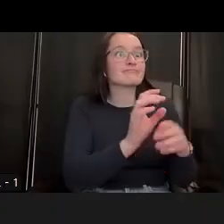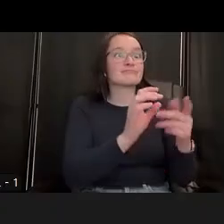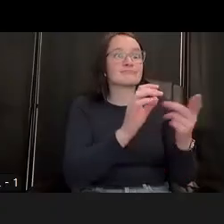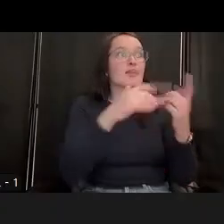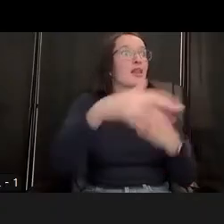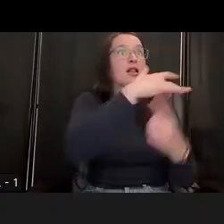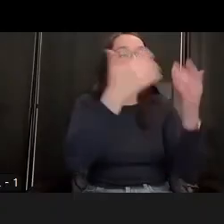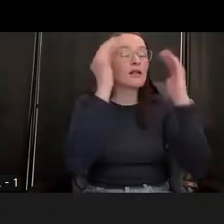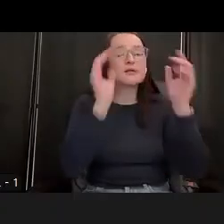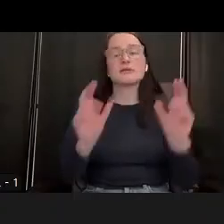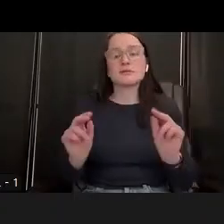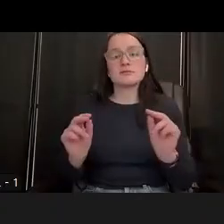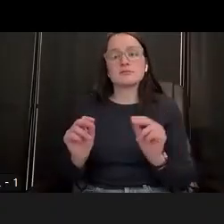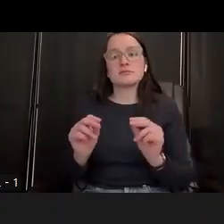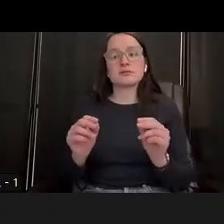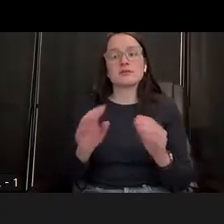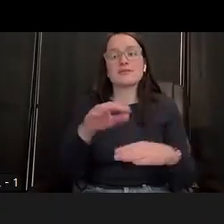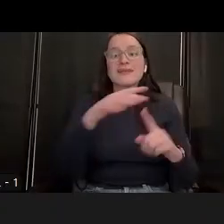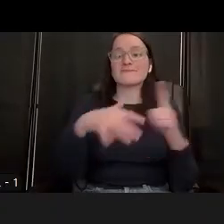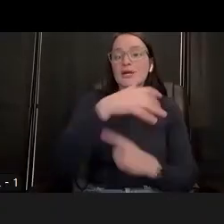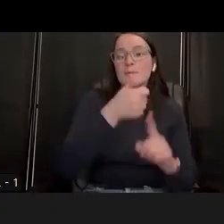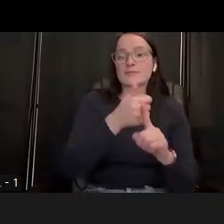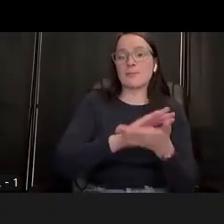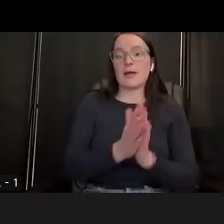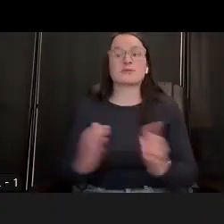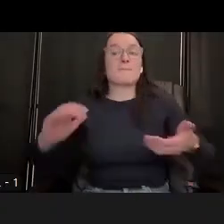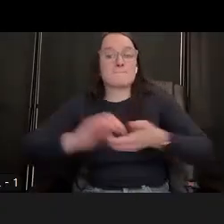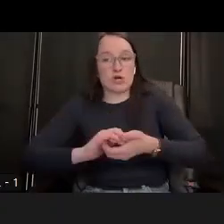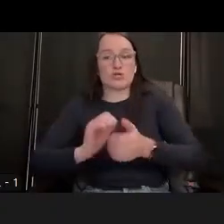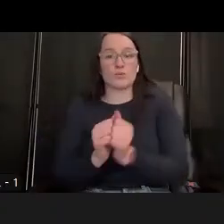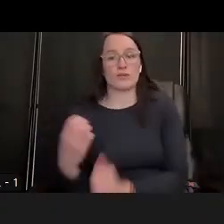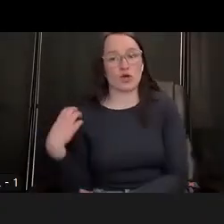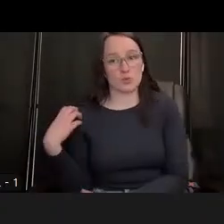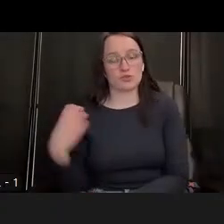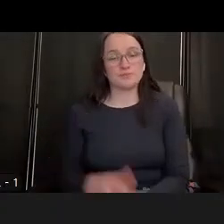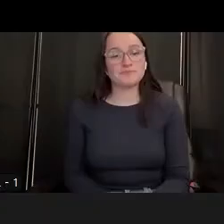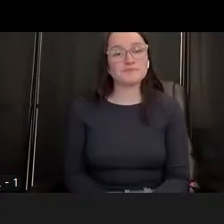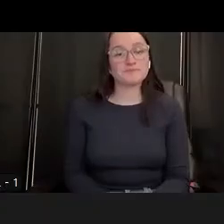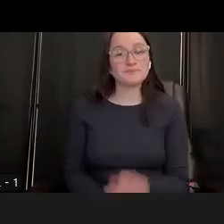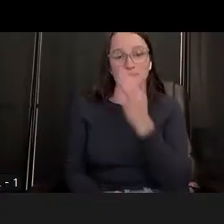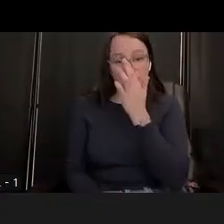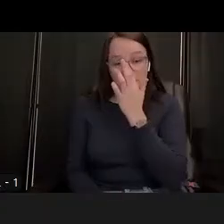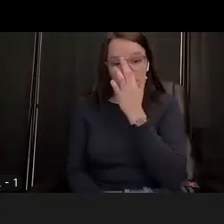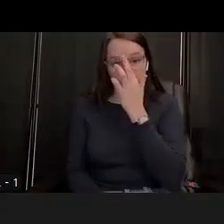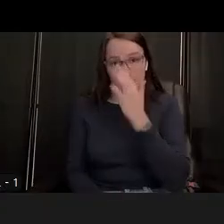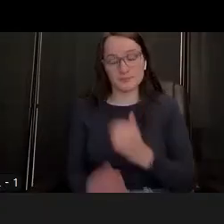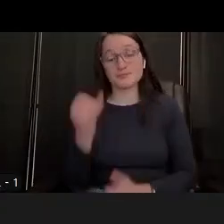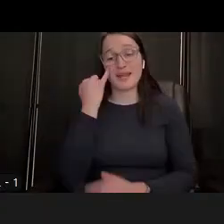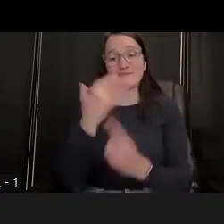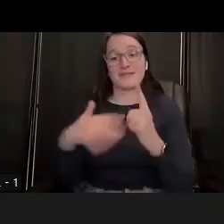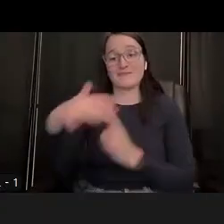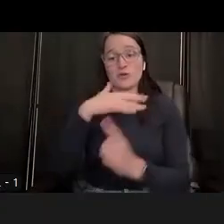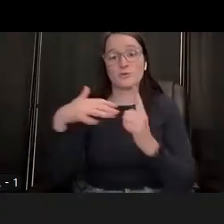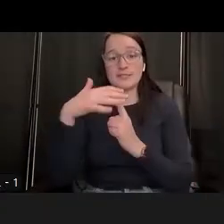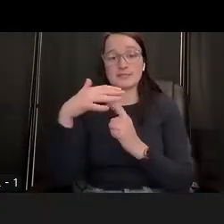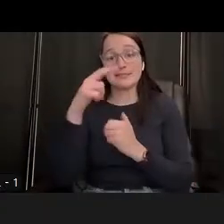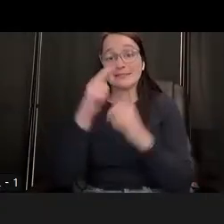um in that supported employment scheme when the environment is built to truly empower everyone.